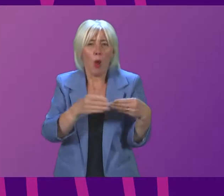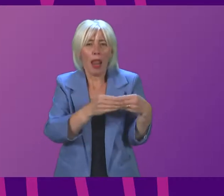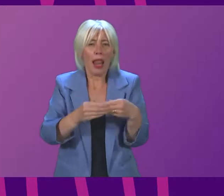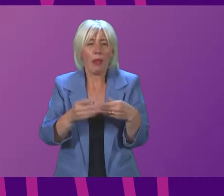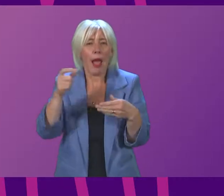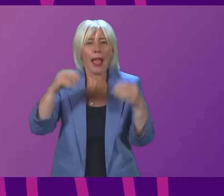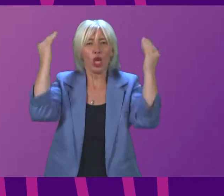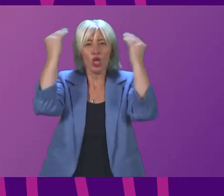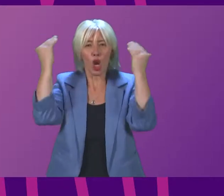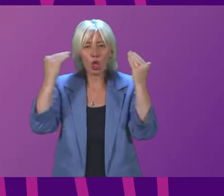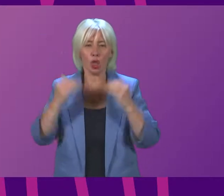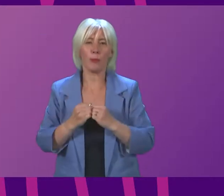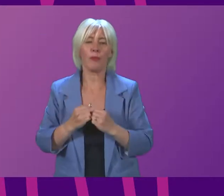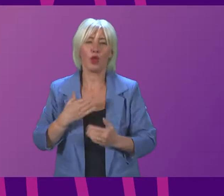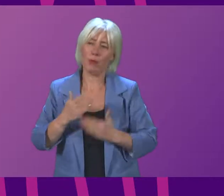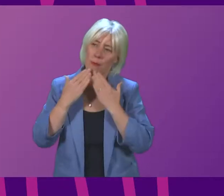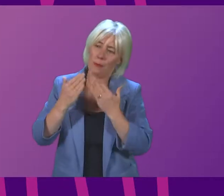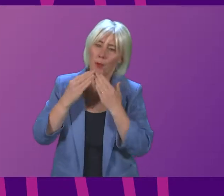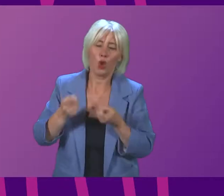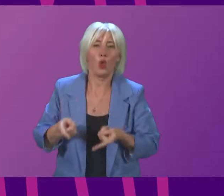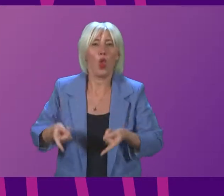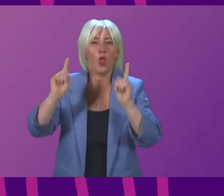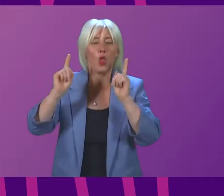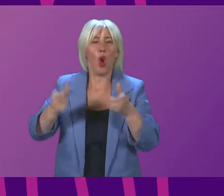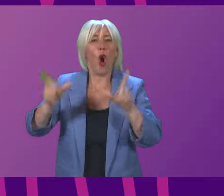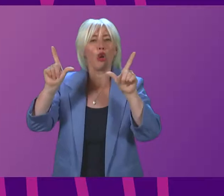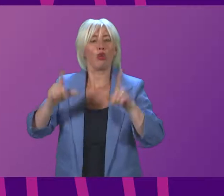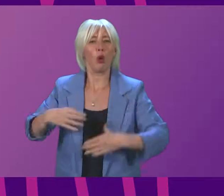I would like to express my thanks to the Lord President for his co-operation on the matter.